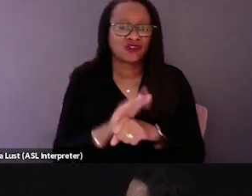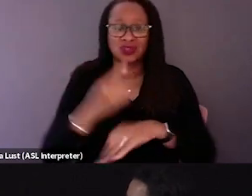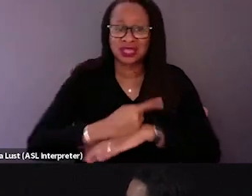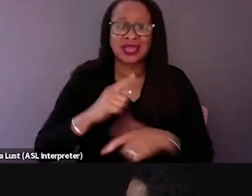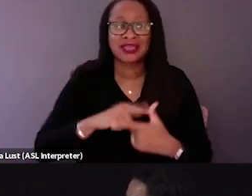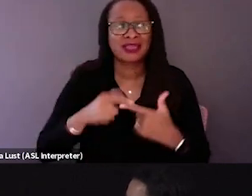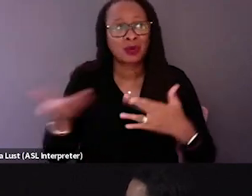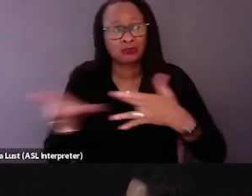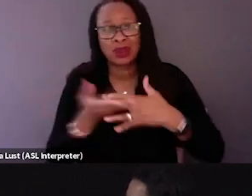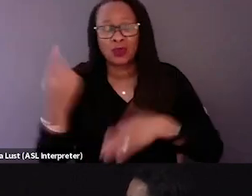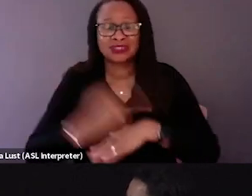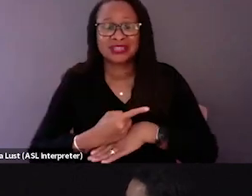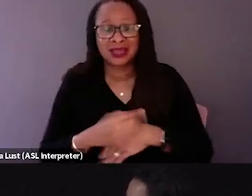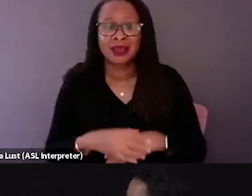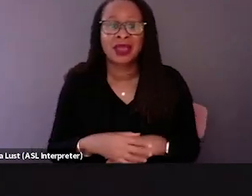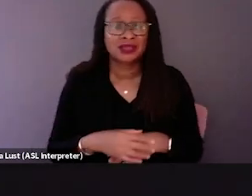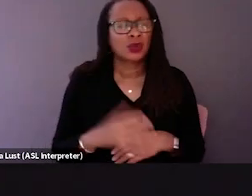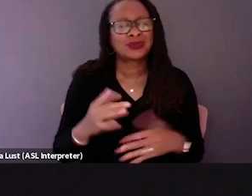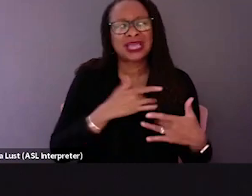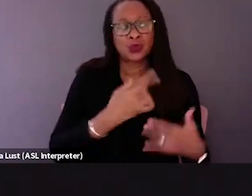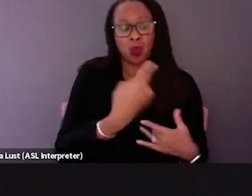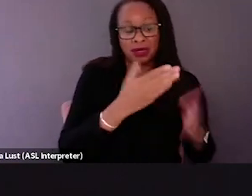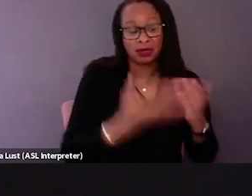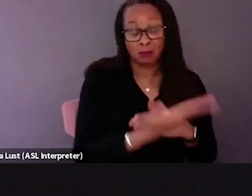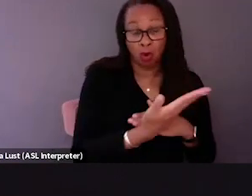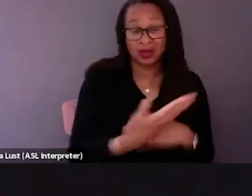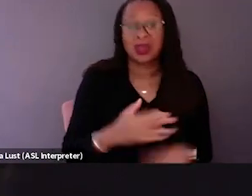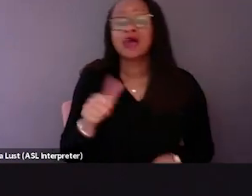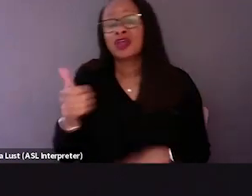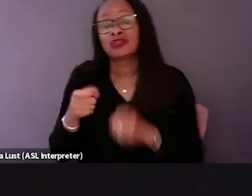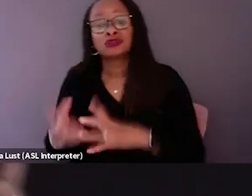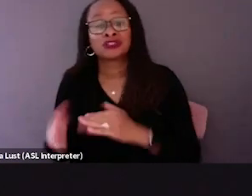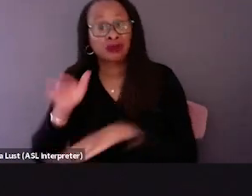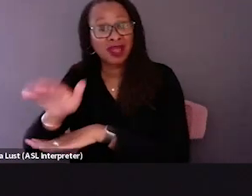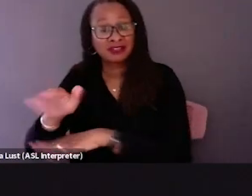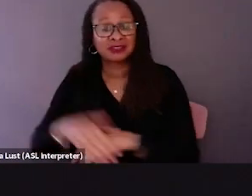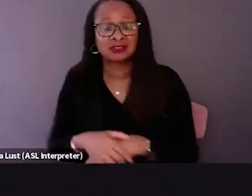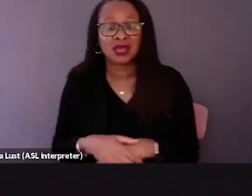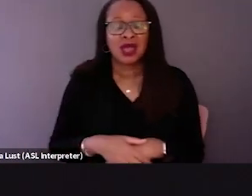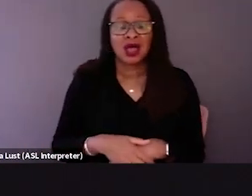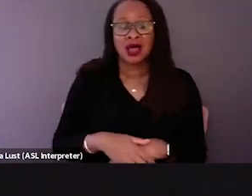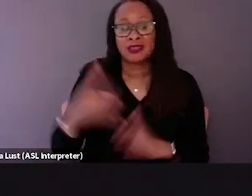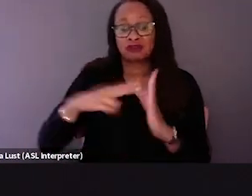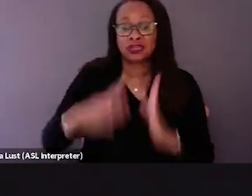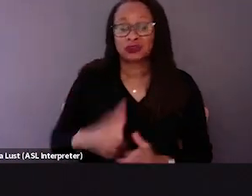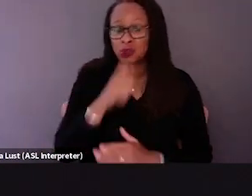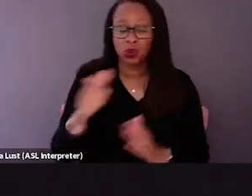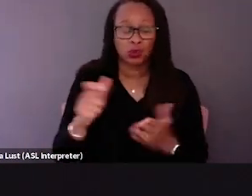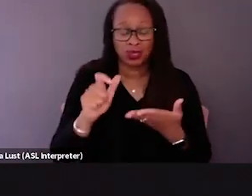and one of us would take the morning, one would take the afternoon. And then with the readers that we interviewed in front of the wallpaper with all those fun props,